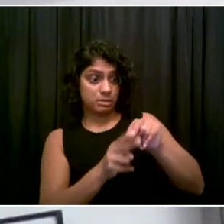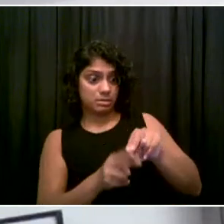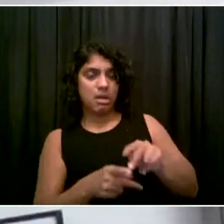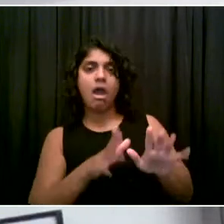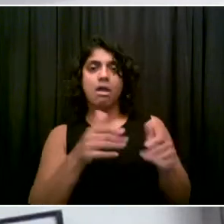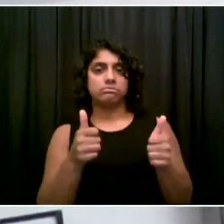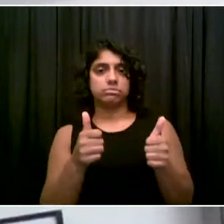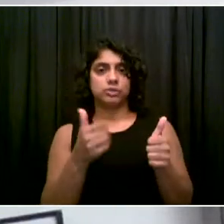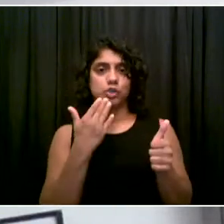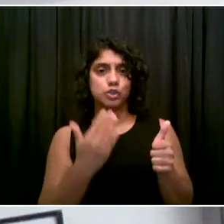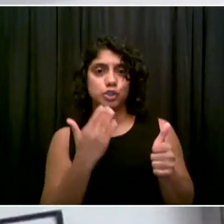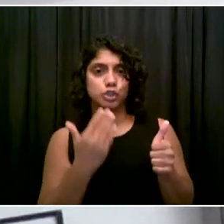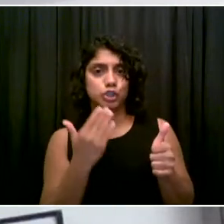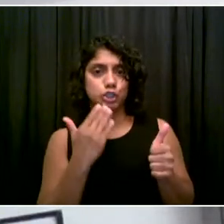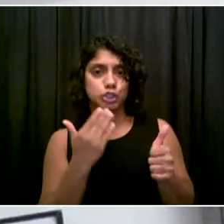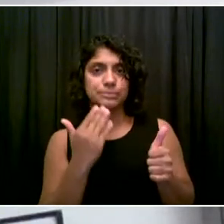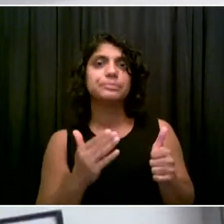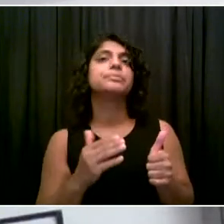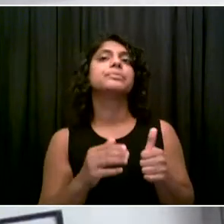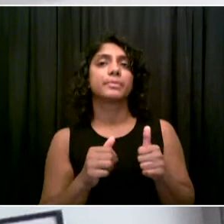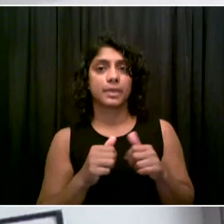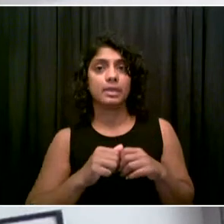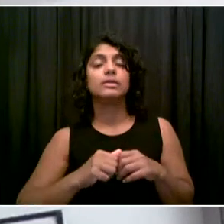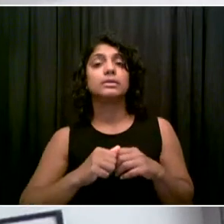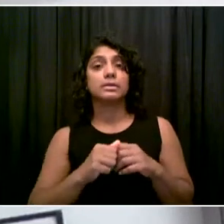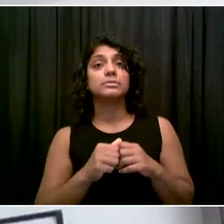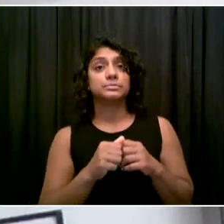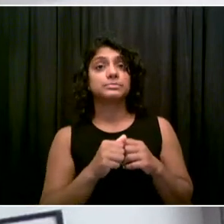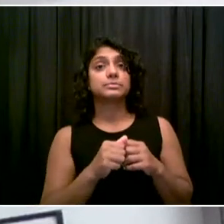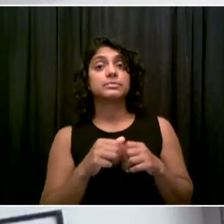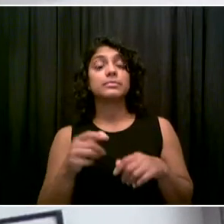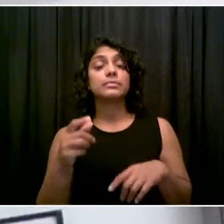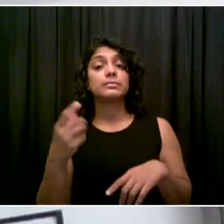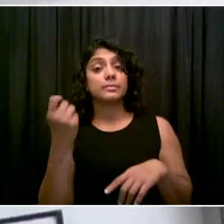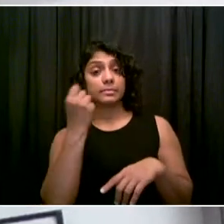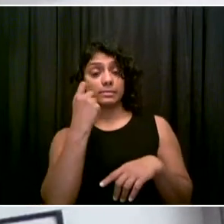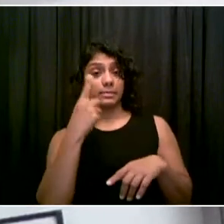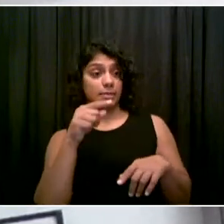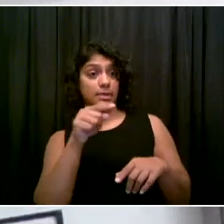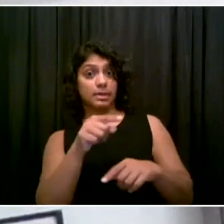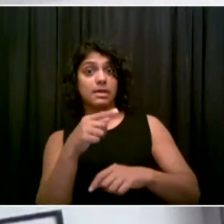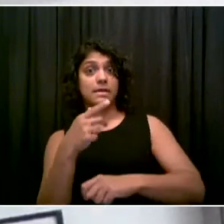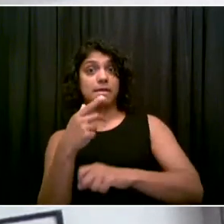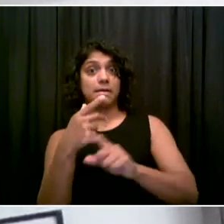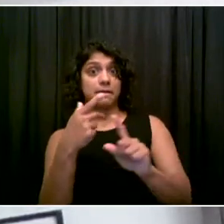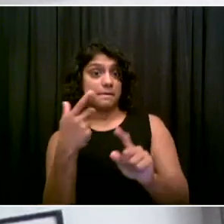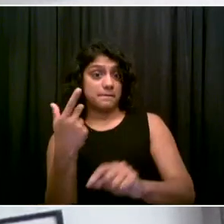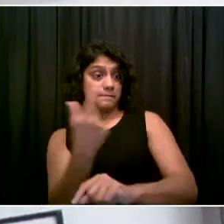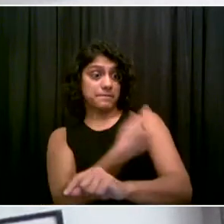CASES BUT WHAT WE KNOW IS THAT WHEN PEOPLE ARE VACCINATED EVEN IF THEY ARE